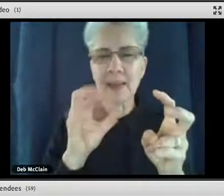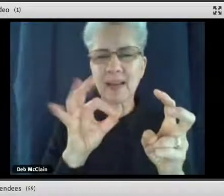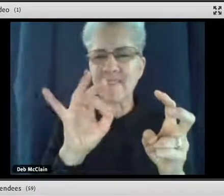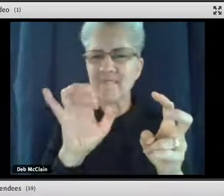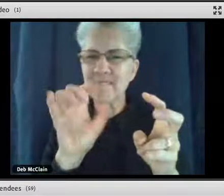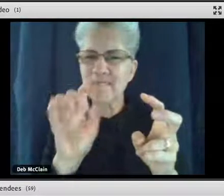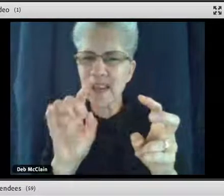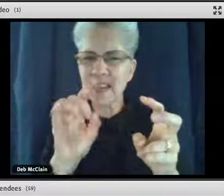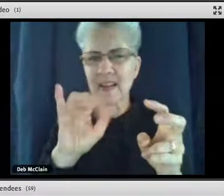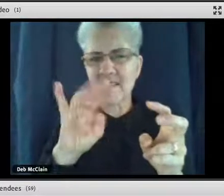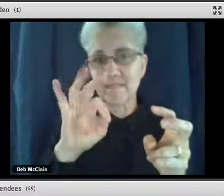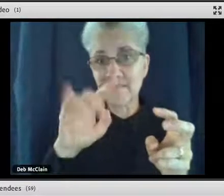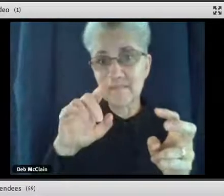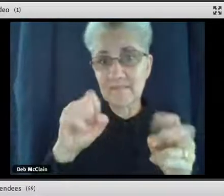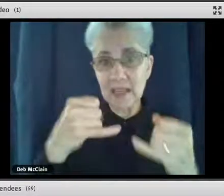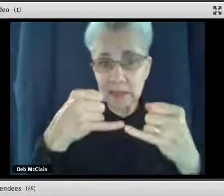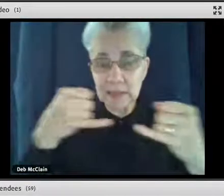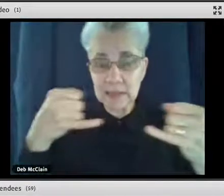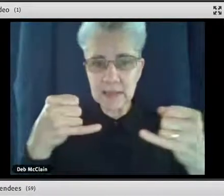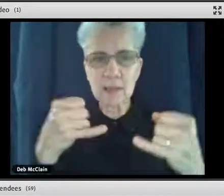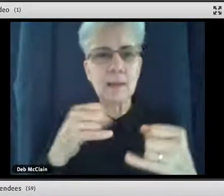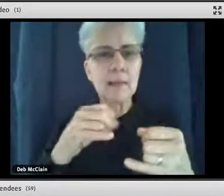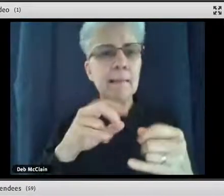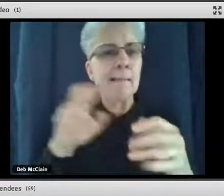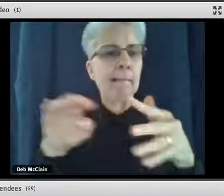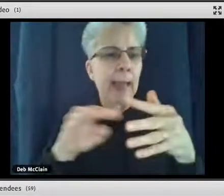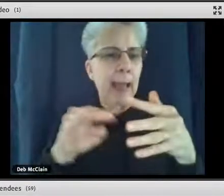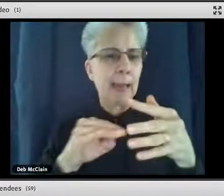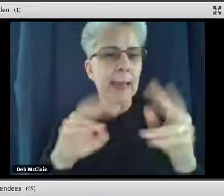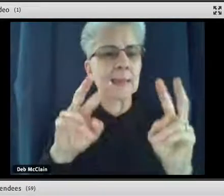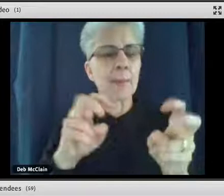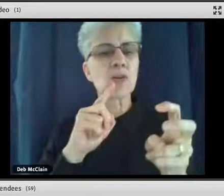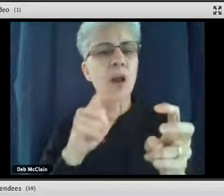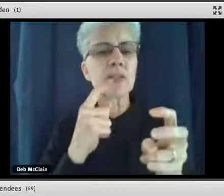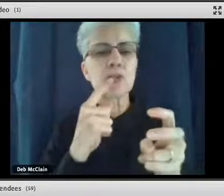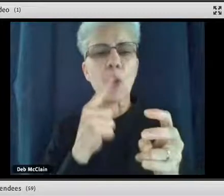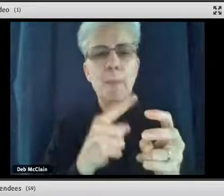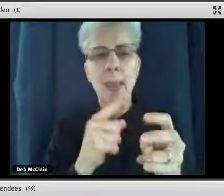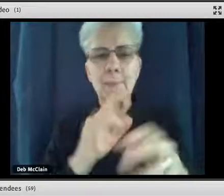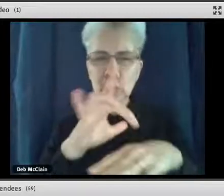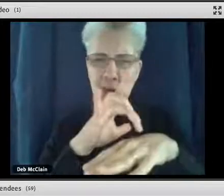as most cataloging topics are, I'm only going to be able to skim the surface here.